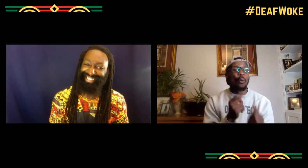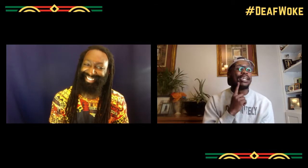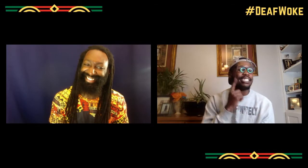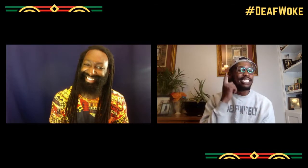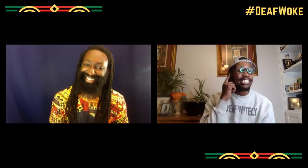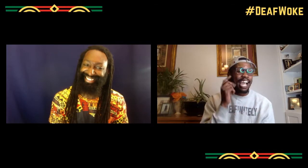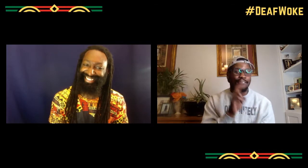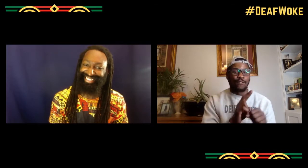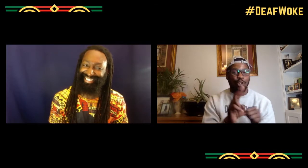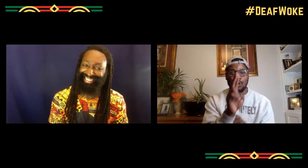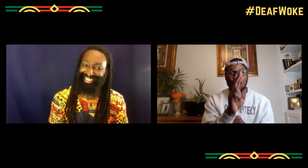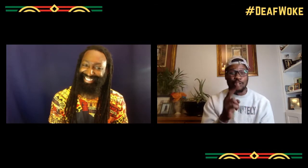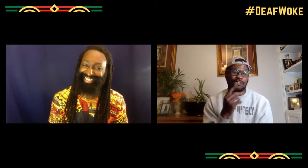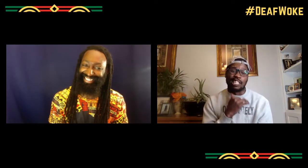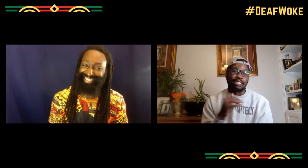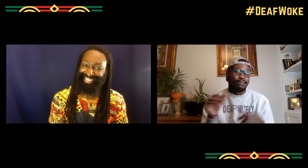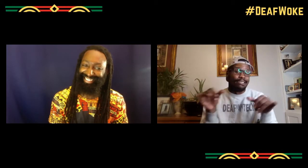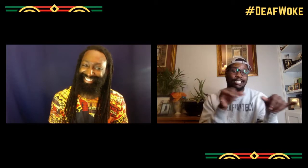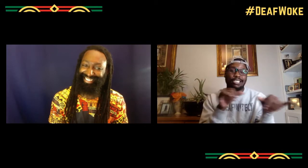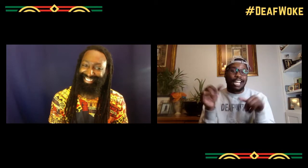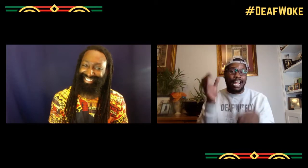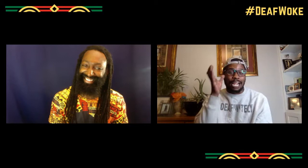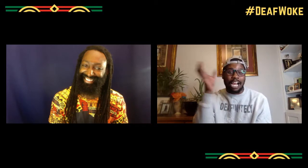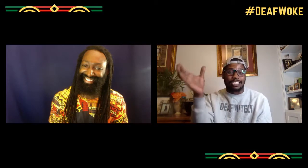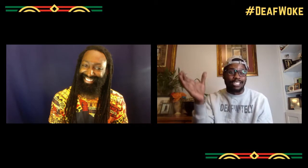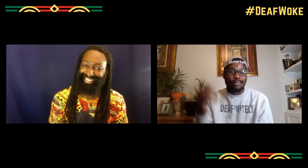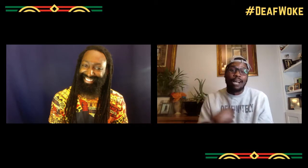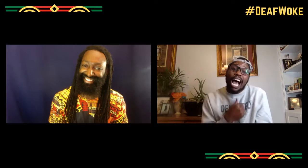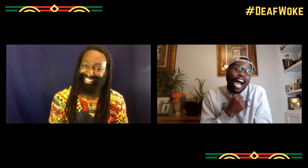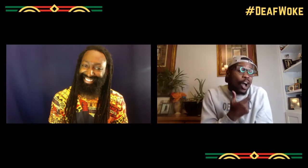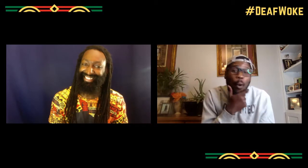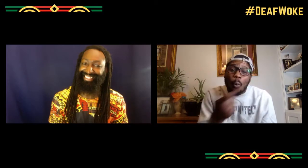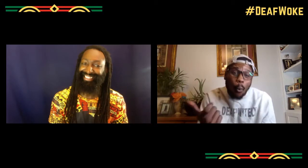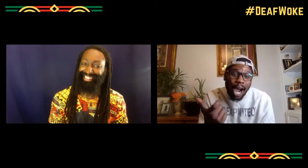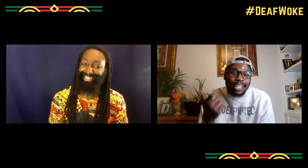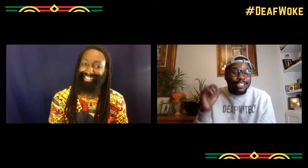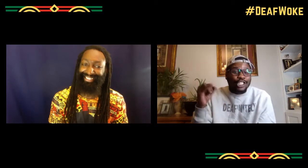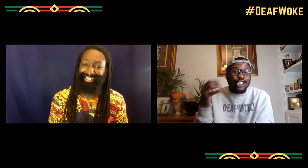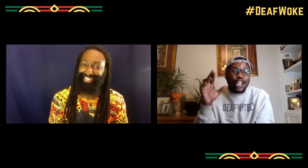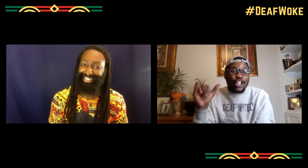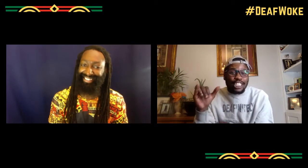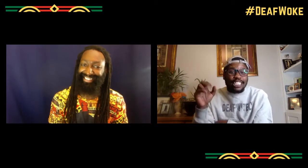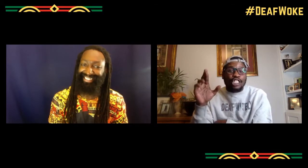to, in a, in a way the deaf and hearing universities, it's the same kind of concept.